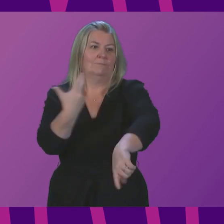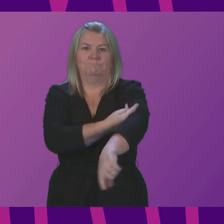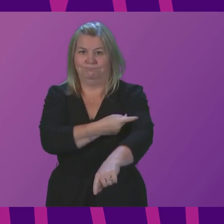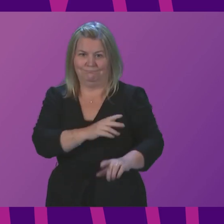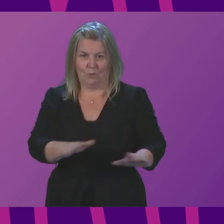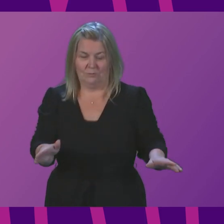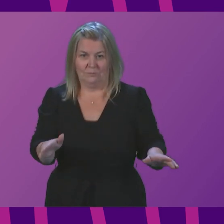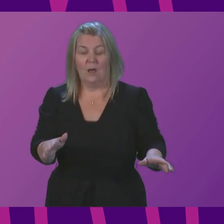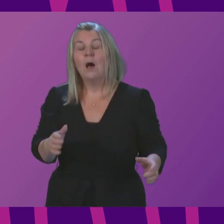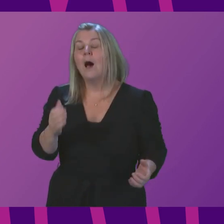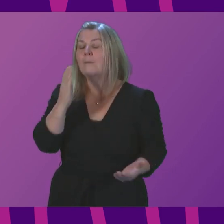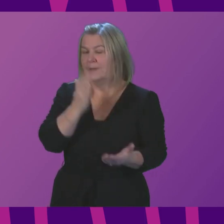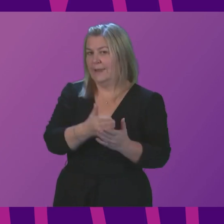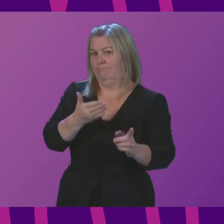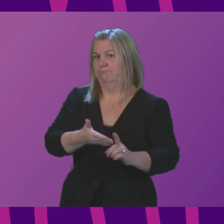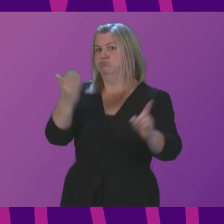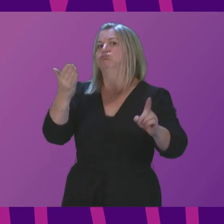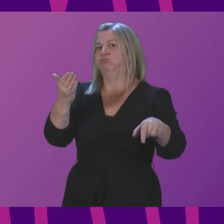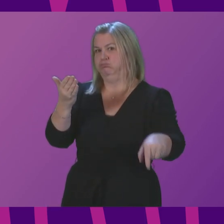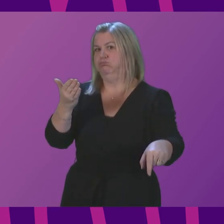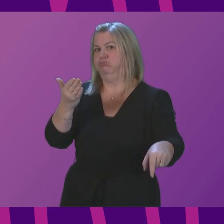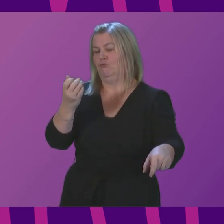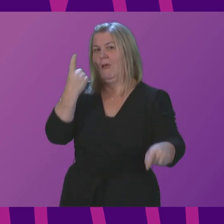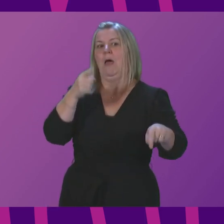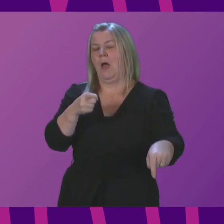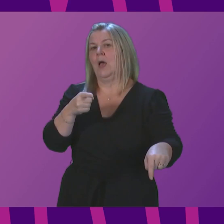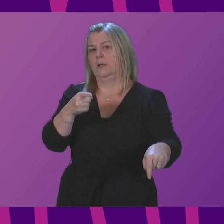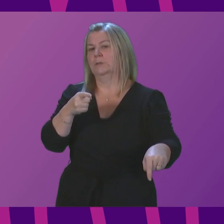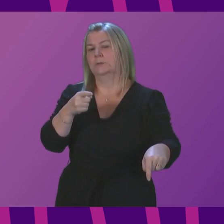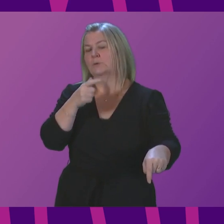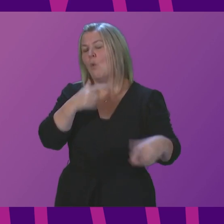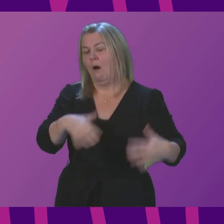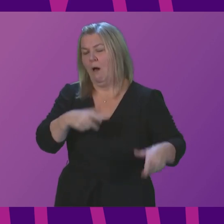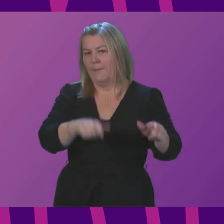NHS Lanarkshire and that no harm was caused to residents, but can the First Minister offer